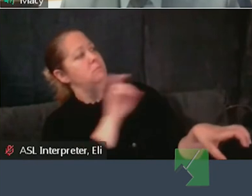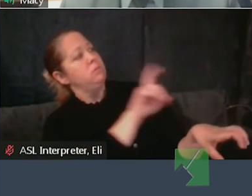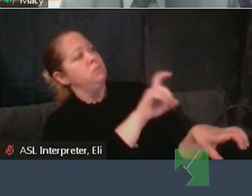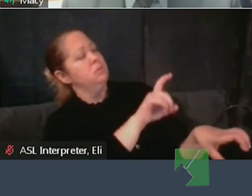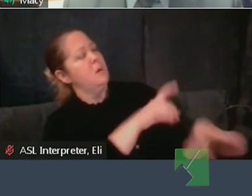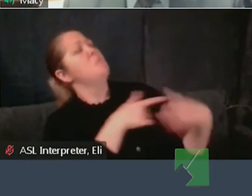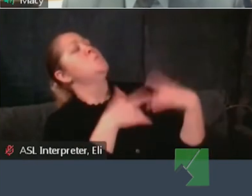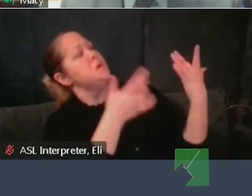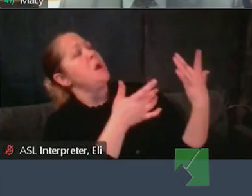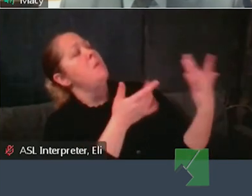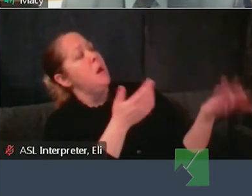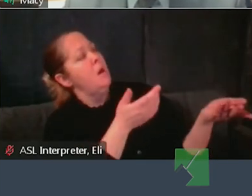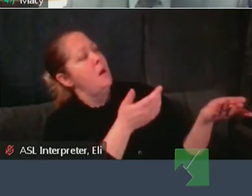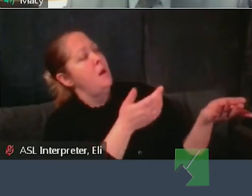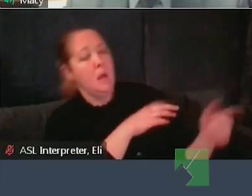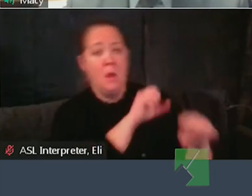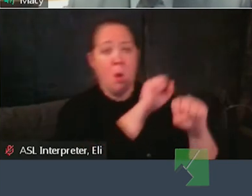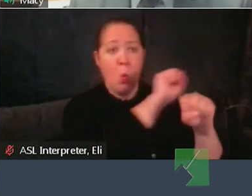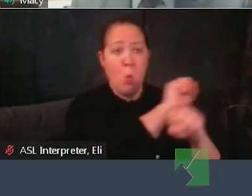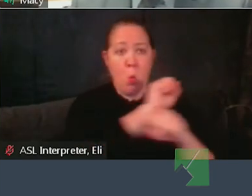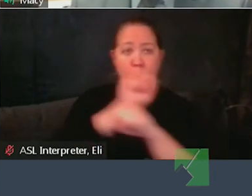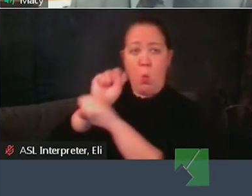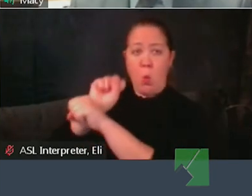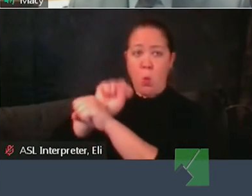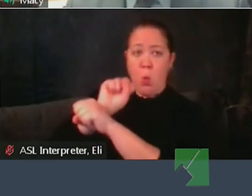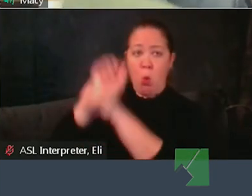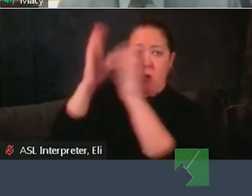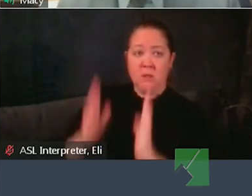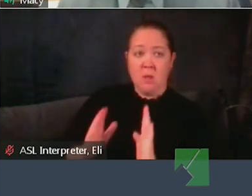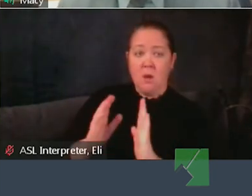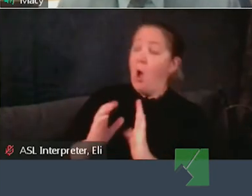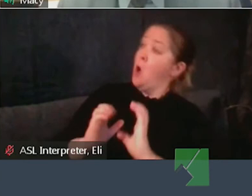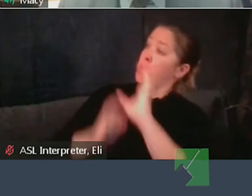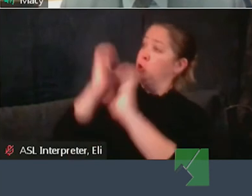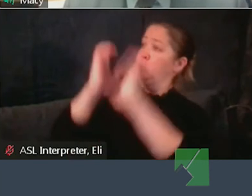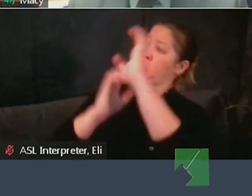He said, in fact, the work's going to construction will start in two weeks.